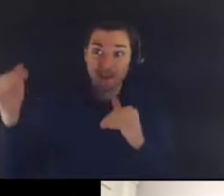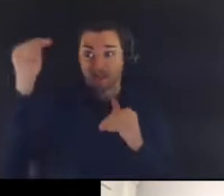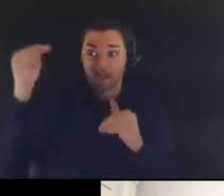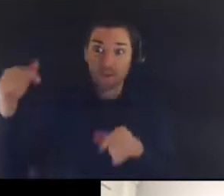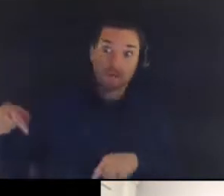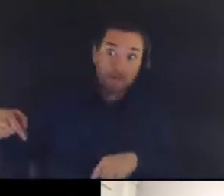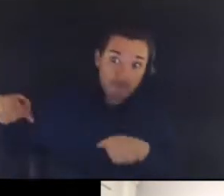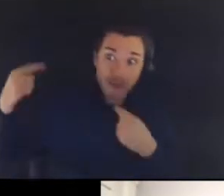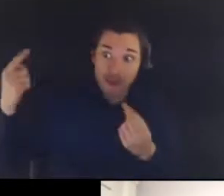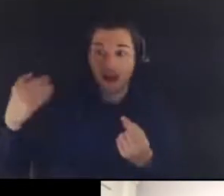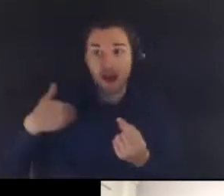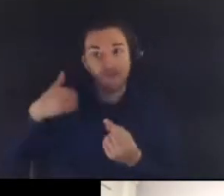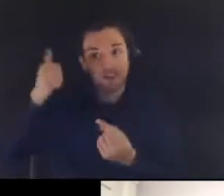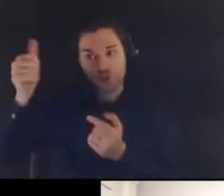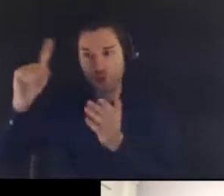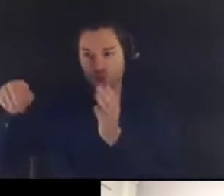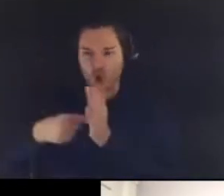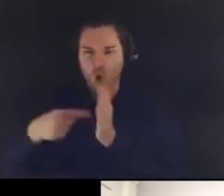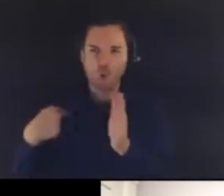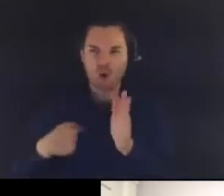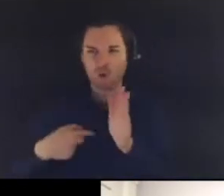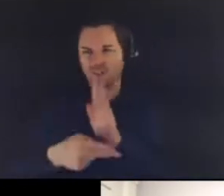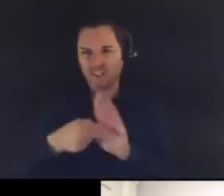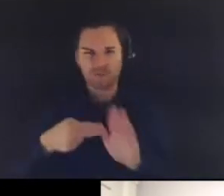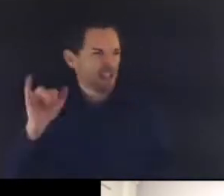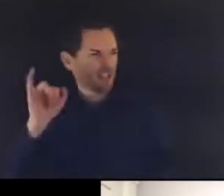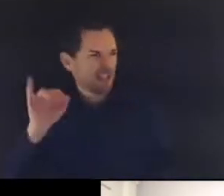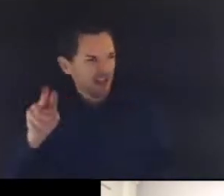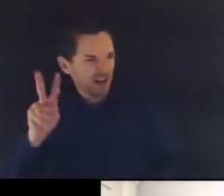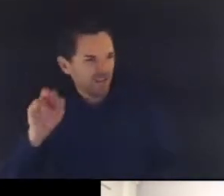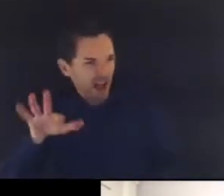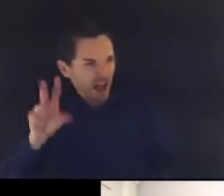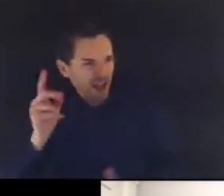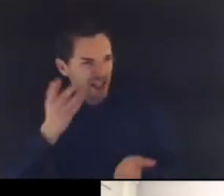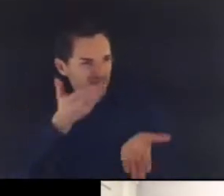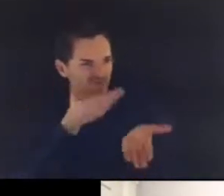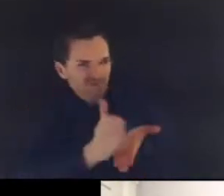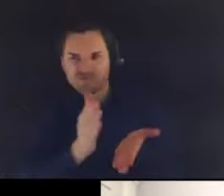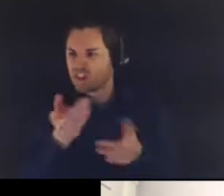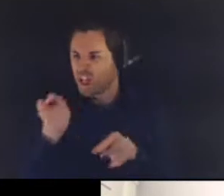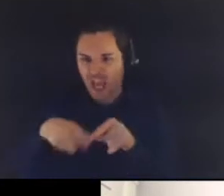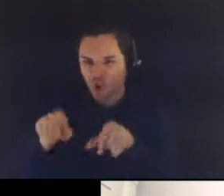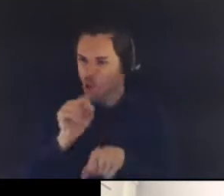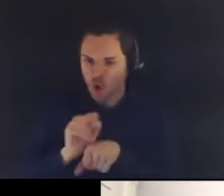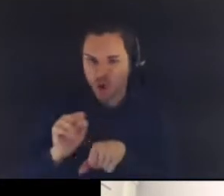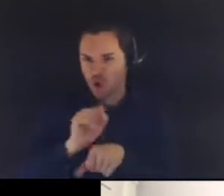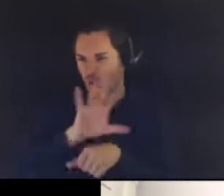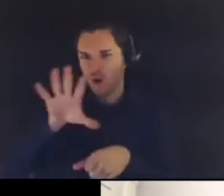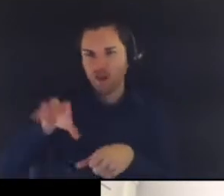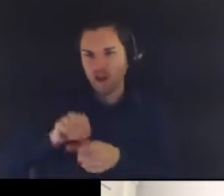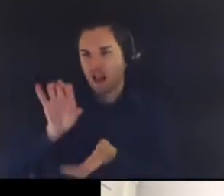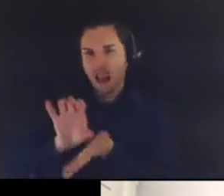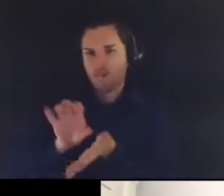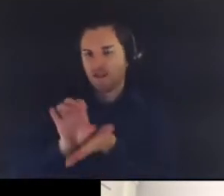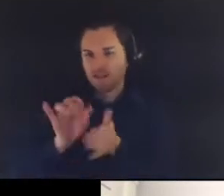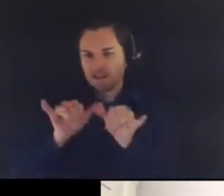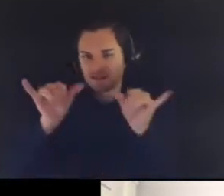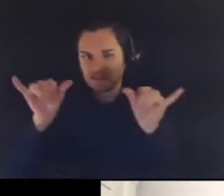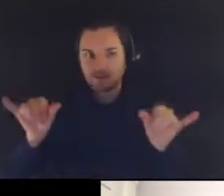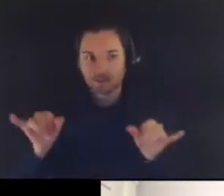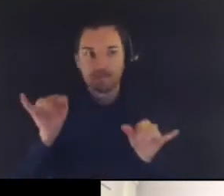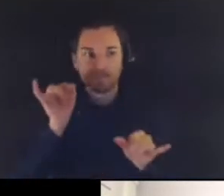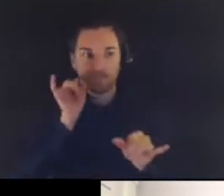We were deemed as invalid and unable to work under capitalism. And so, we were seen as